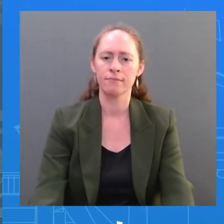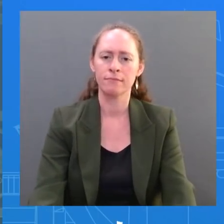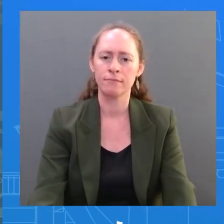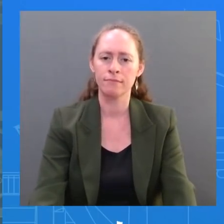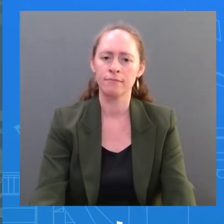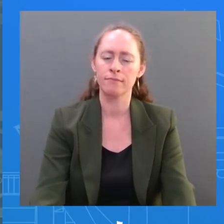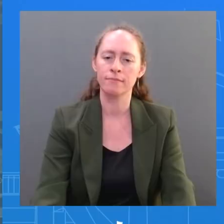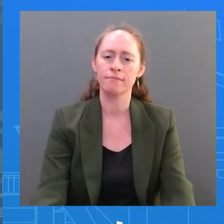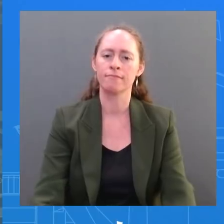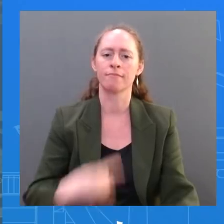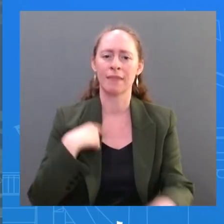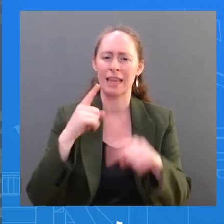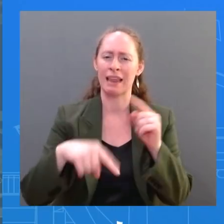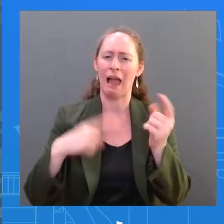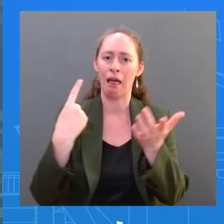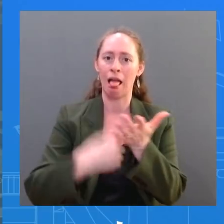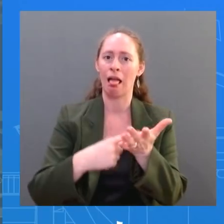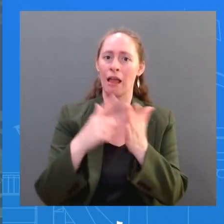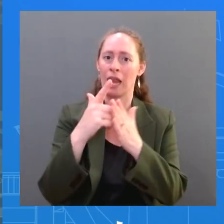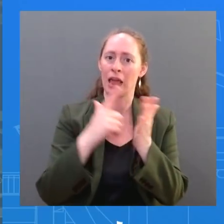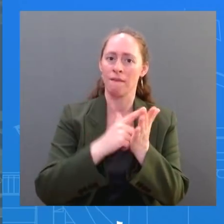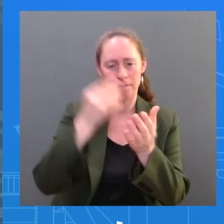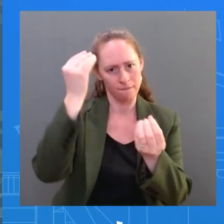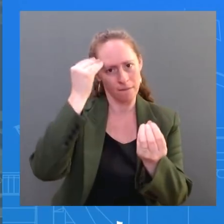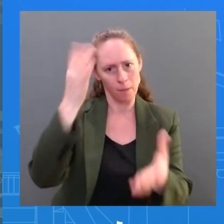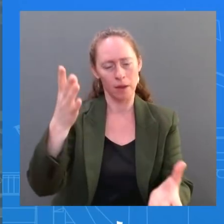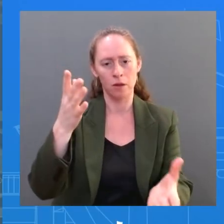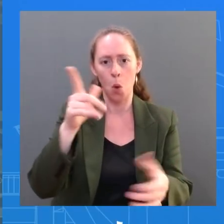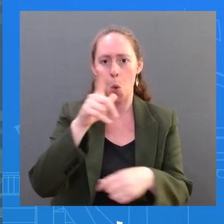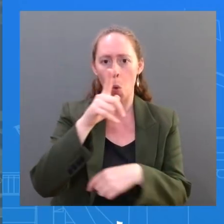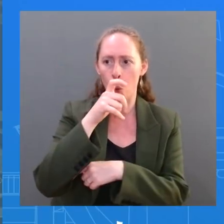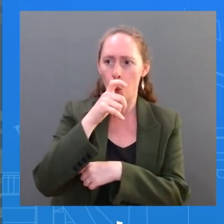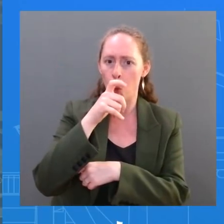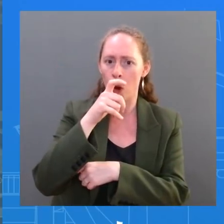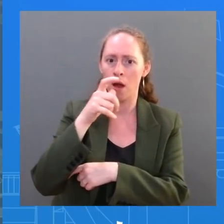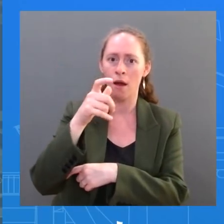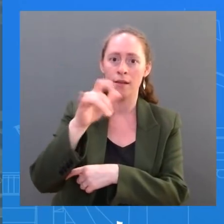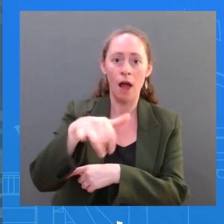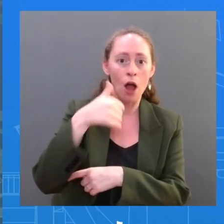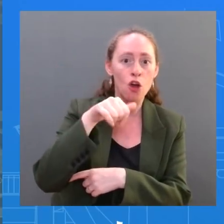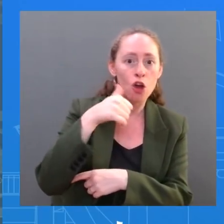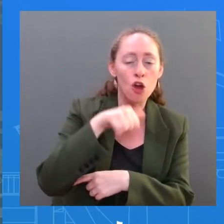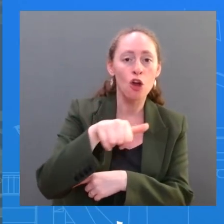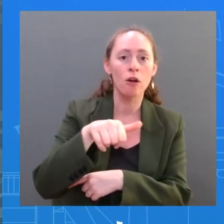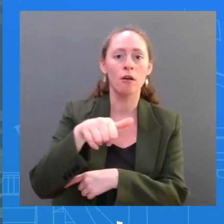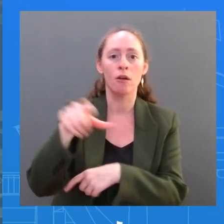or the question that you just asked me. The President spoke to that -- a young woman --